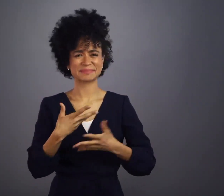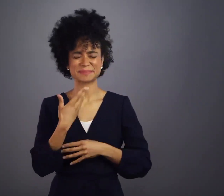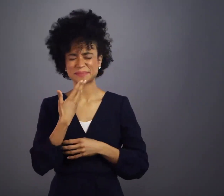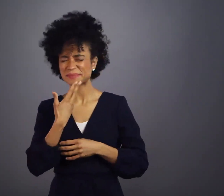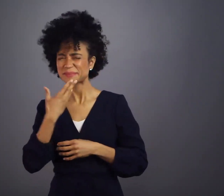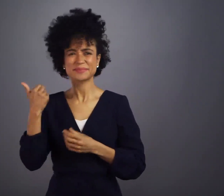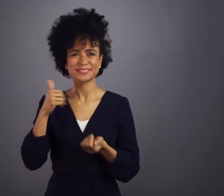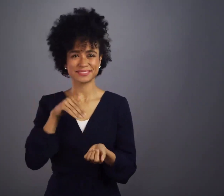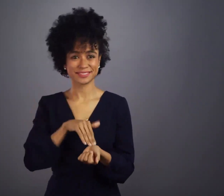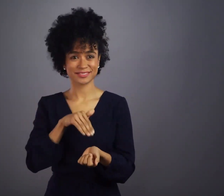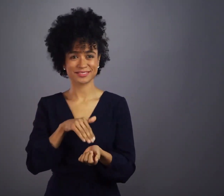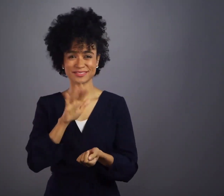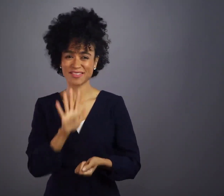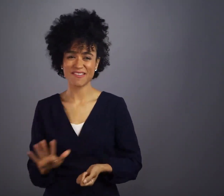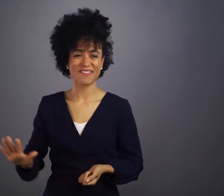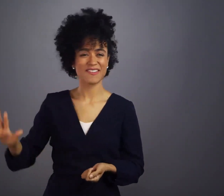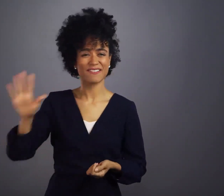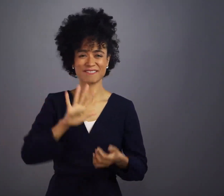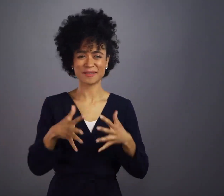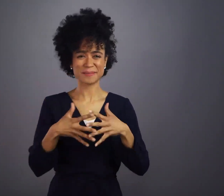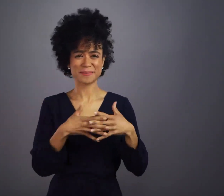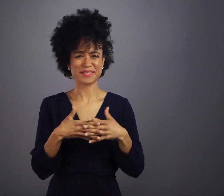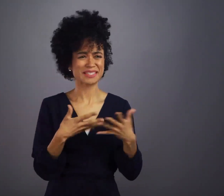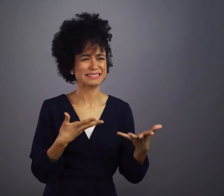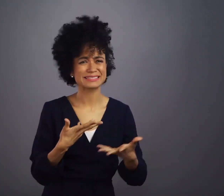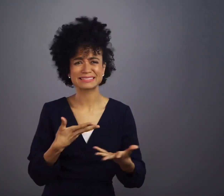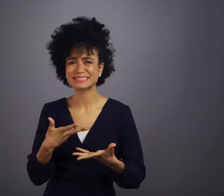He had consulted the best known American psychiatrists.